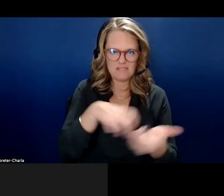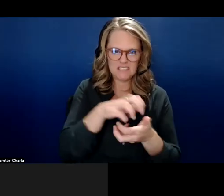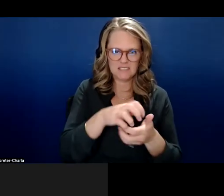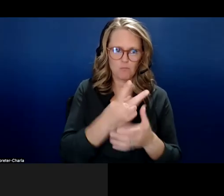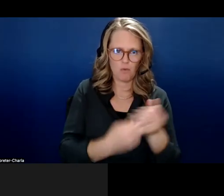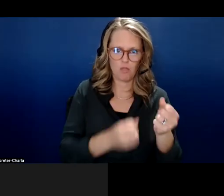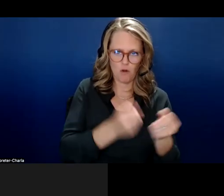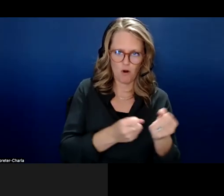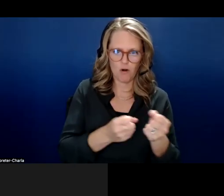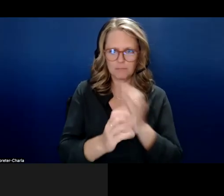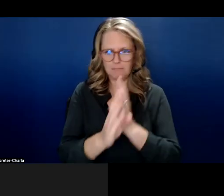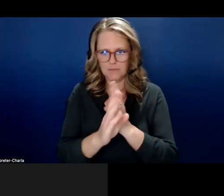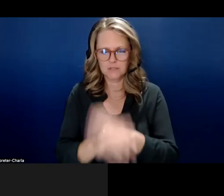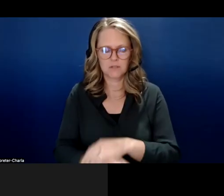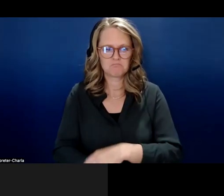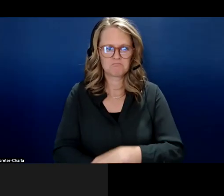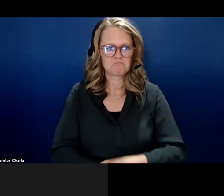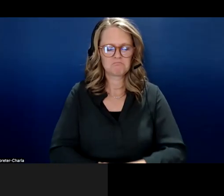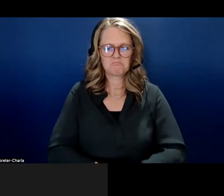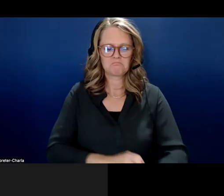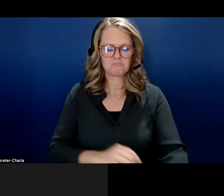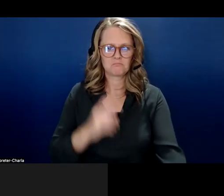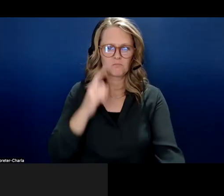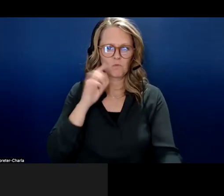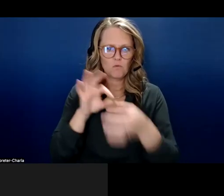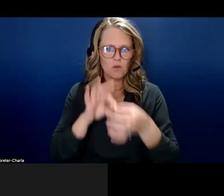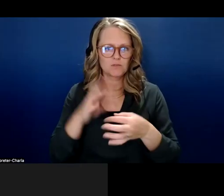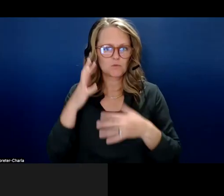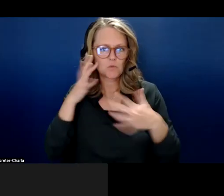we did not find a significant difference between the two.